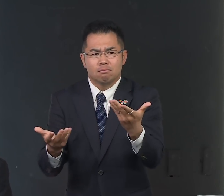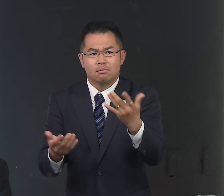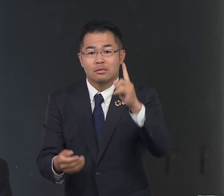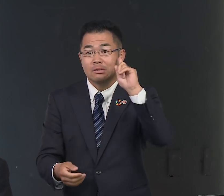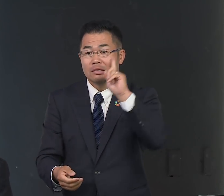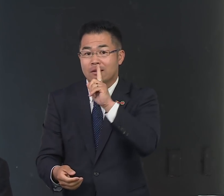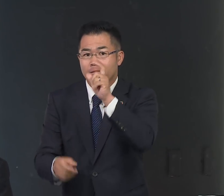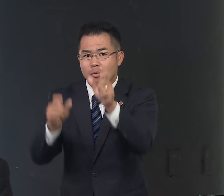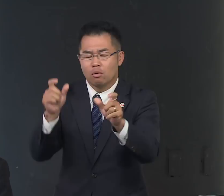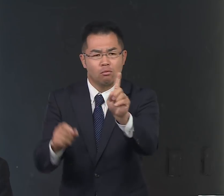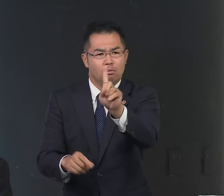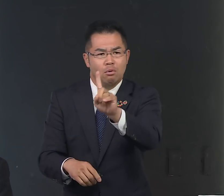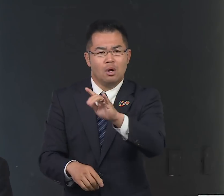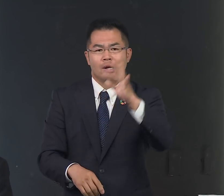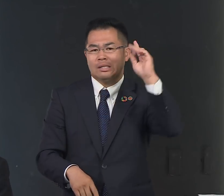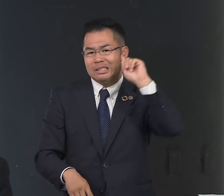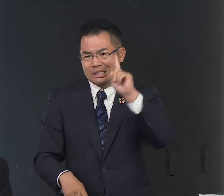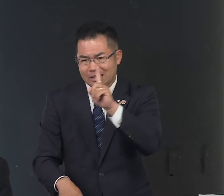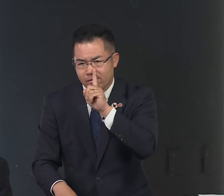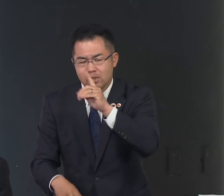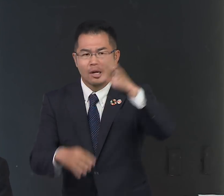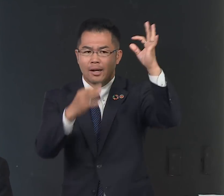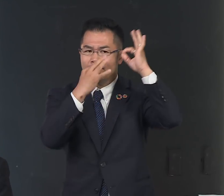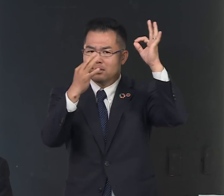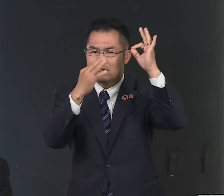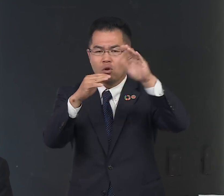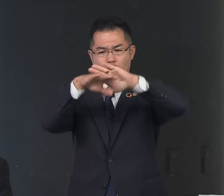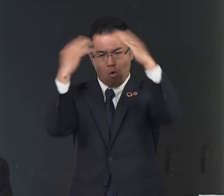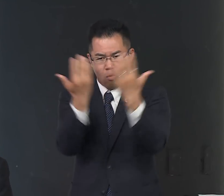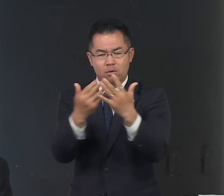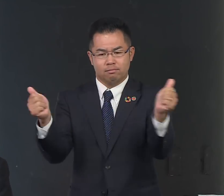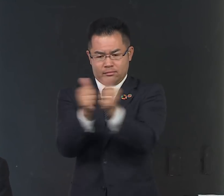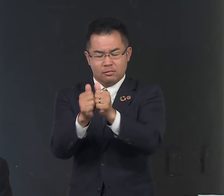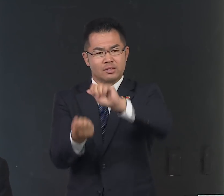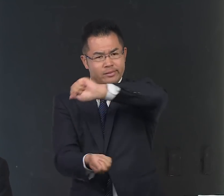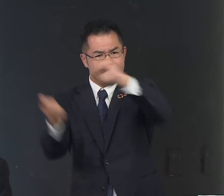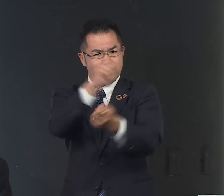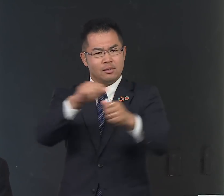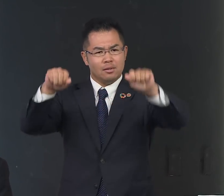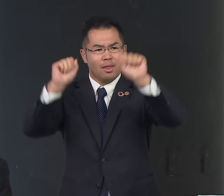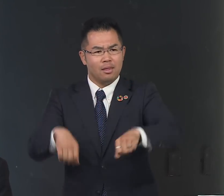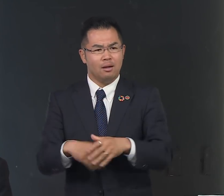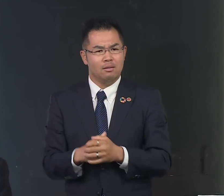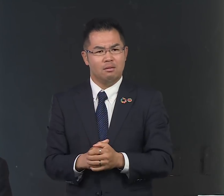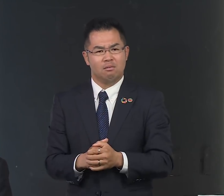And secondly, the government should know and should recognize sign languages and should find